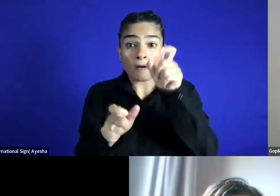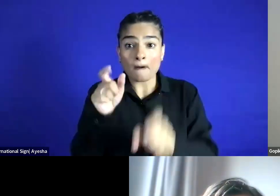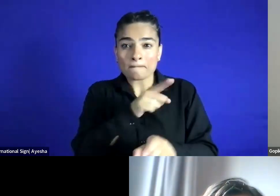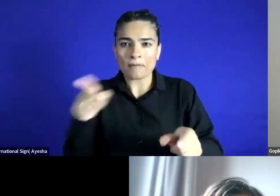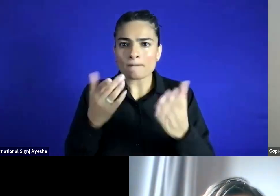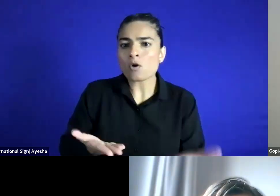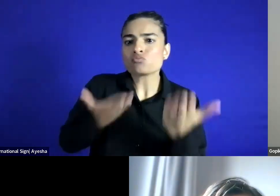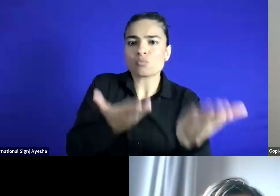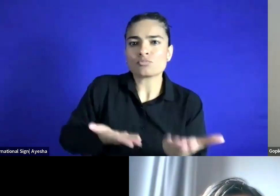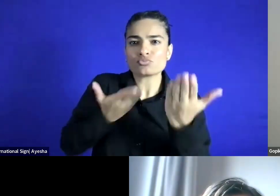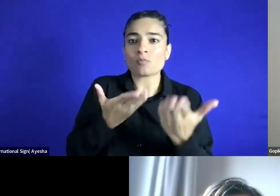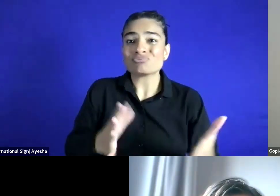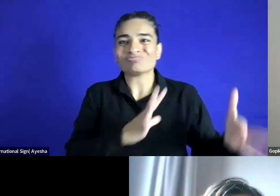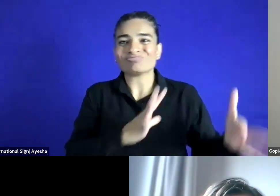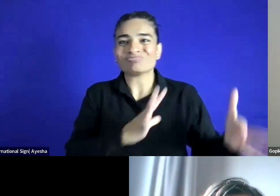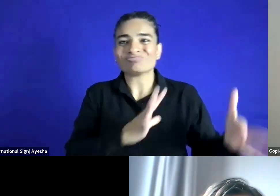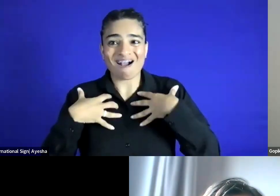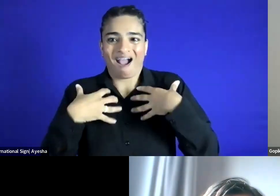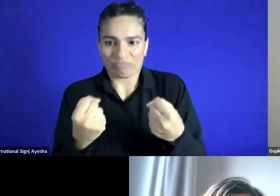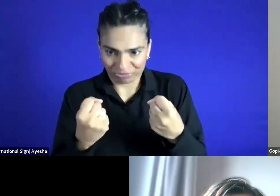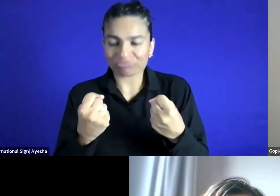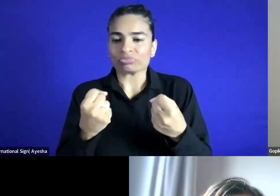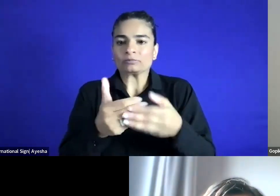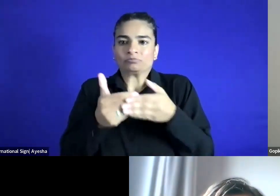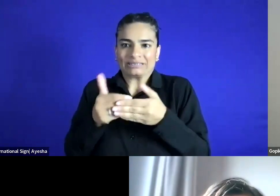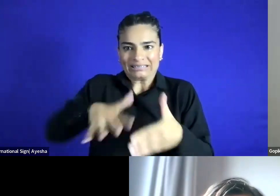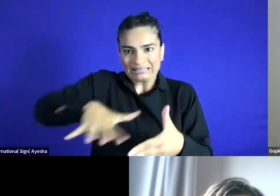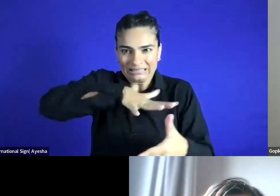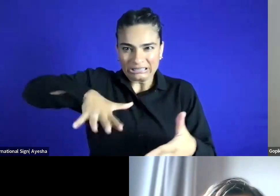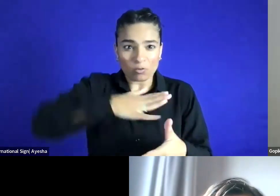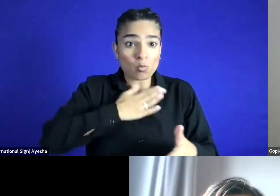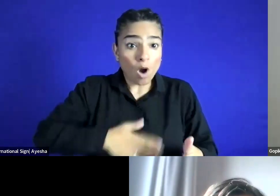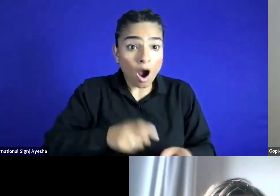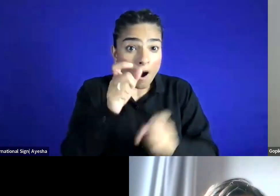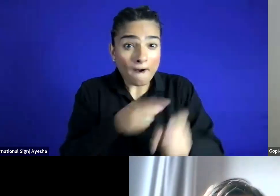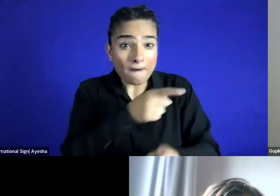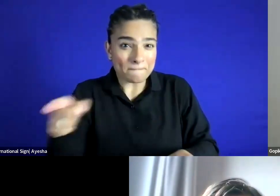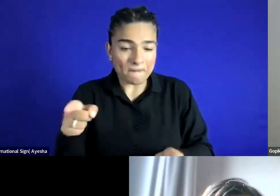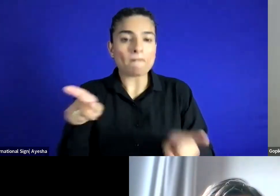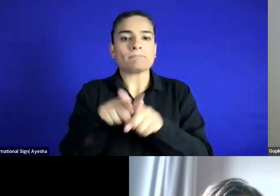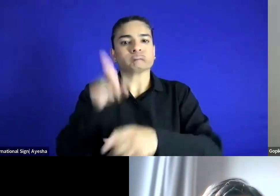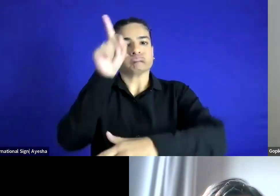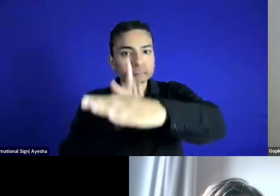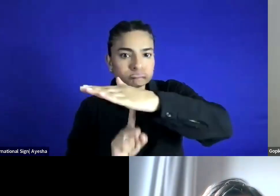that we get all of those to everyone, through your app, before you travel,